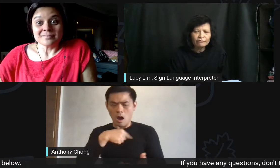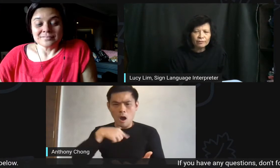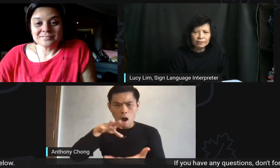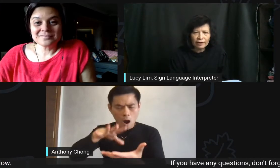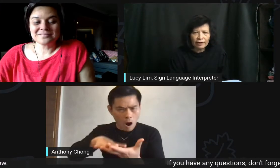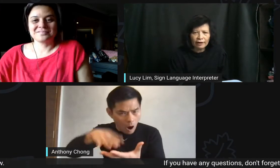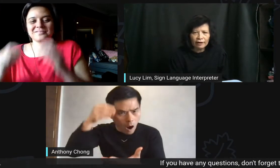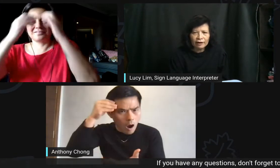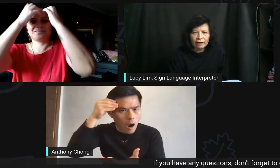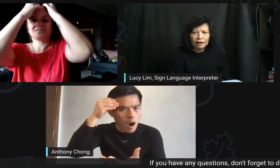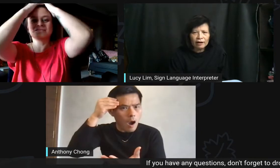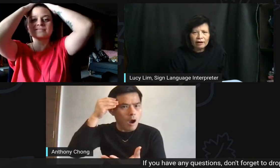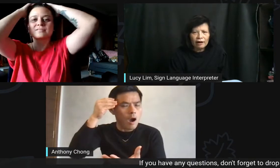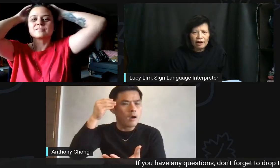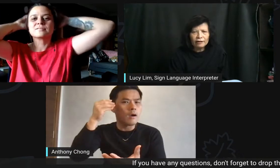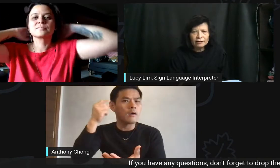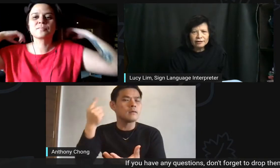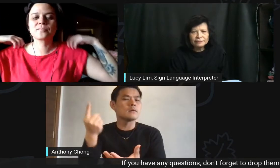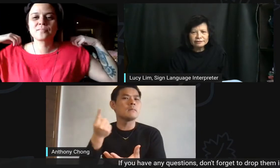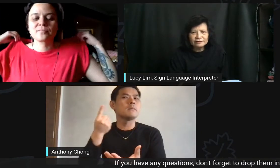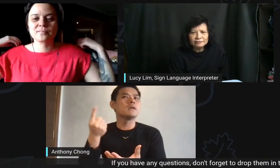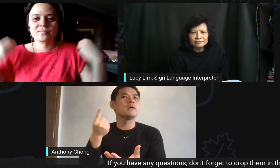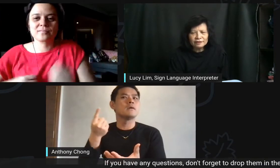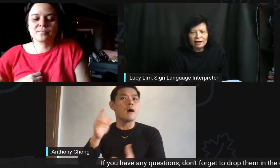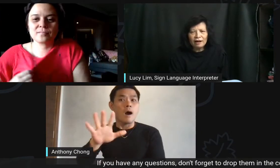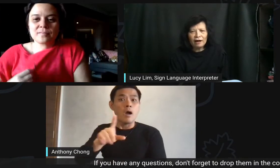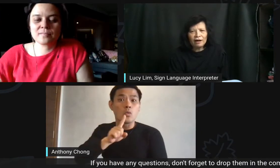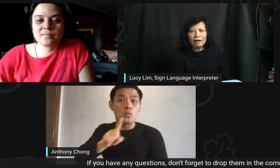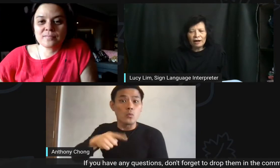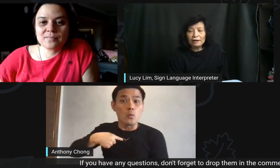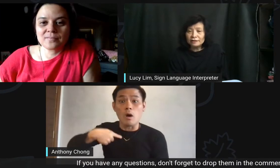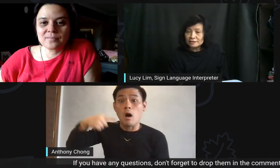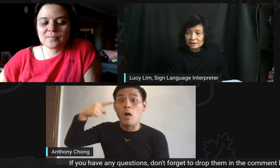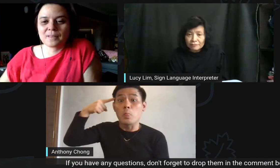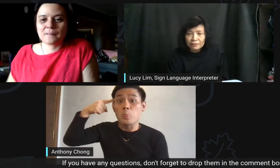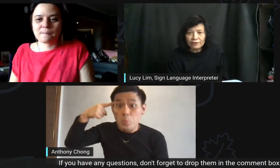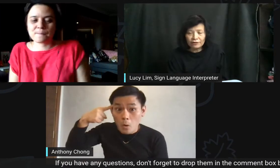And from there, I learn something.